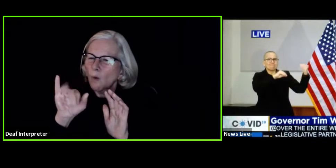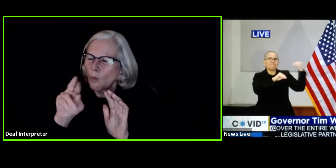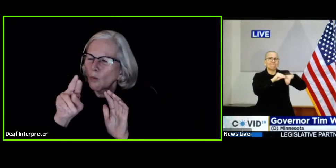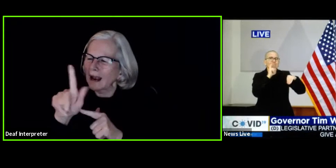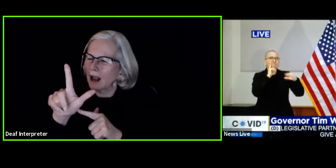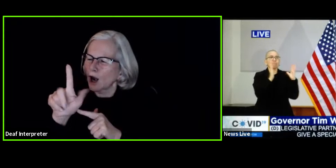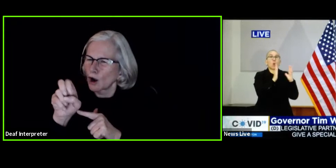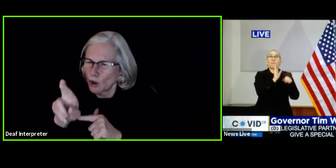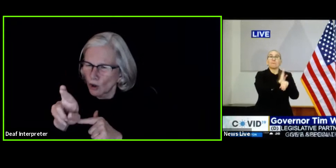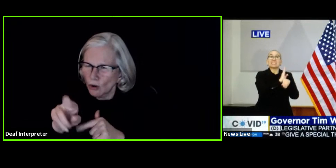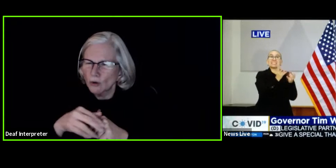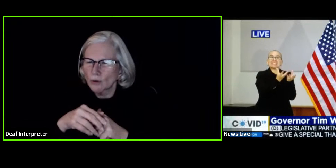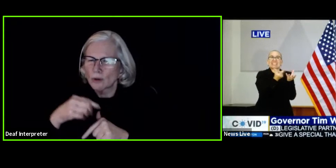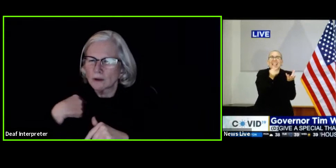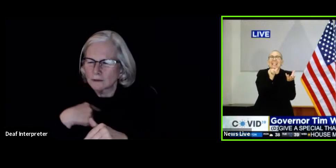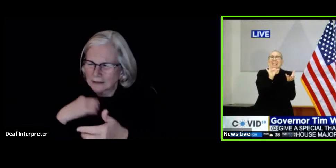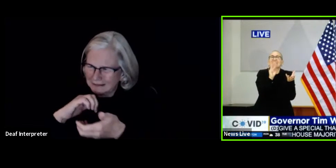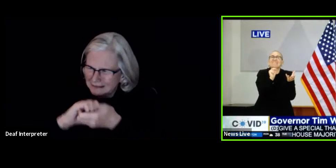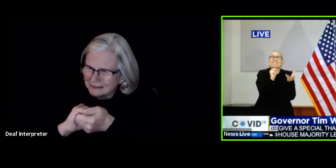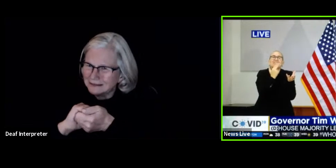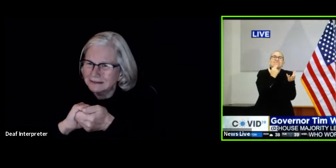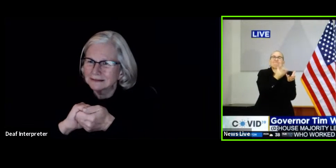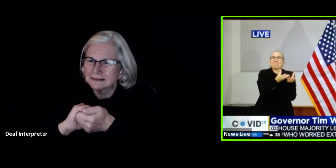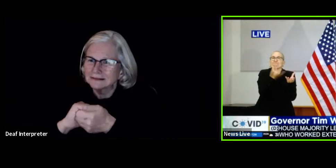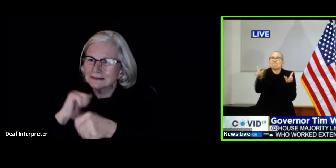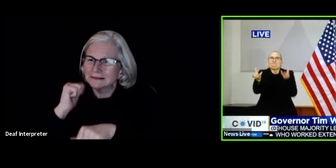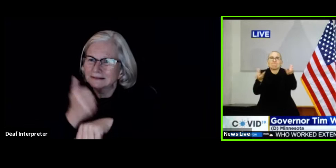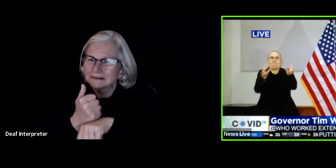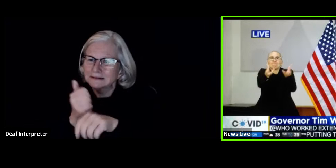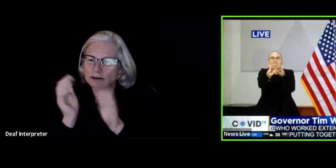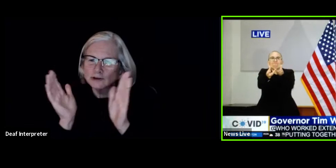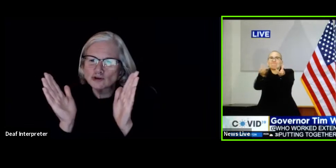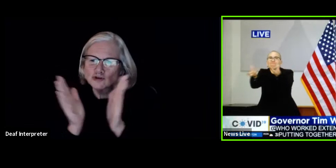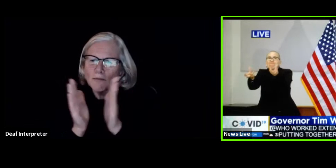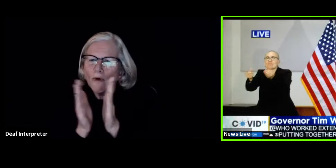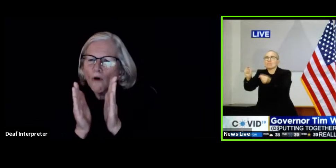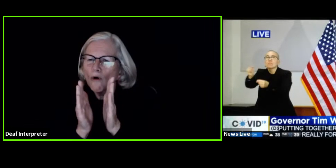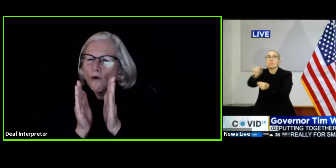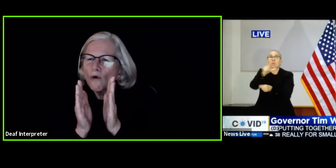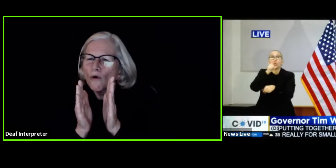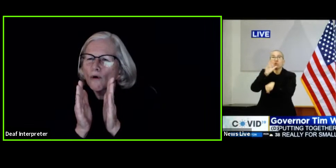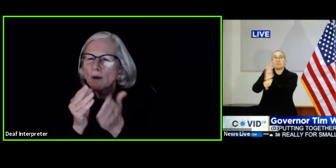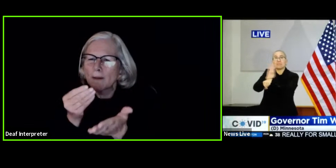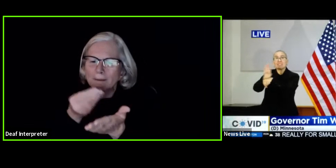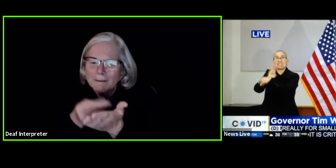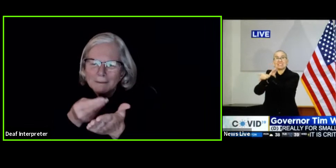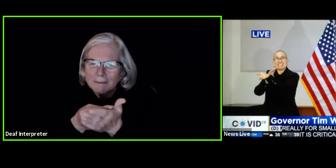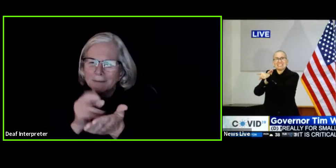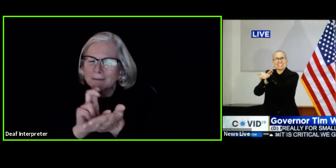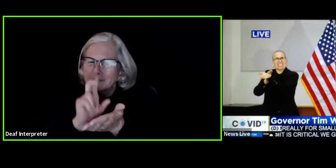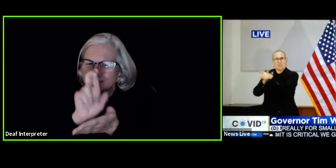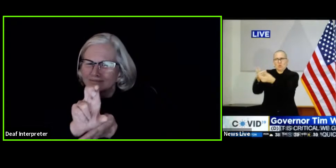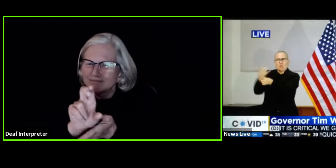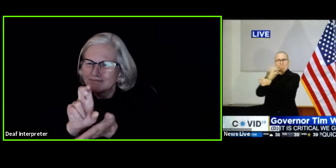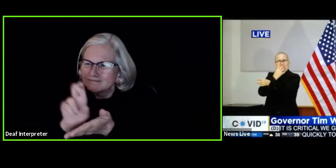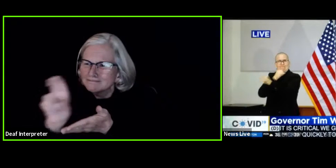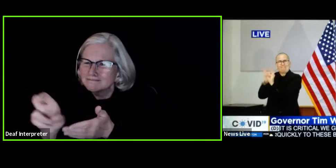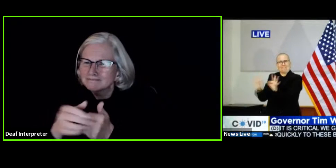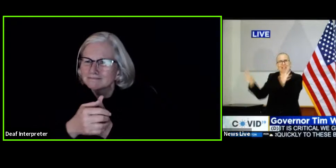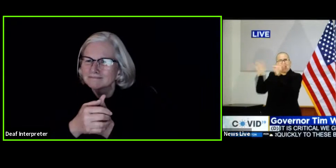OF RELIEF FOR SMALL BUSINESSES. WE GET SOMETHING THAT MAKES A MATERIAL DIFFERENCE TO THEM AND BRIDGES THE GAP UNTIL THE FEDERAL GOVERNMENT CAN DO WHAT WE NEED TO DO, MAKE